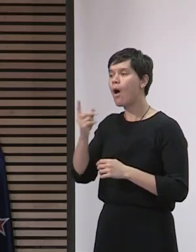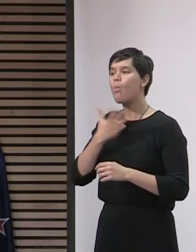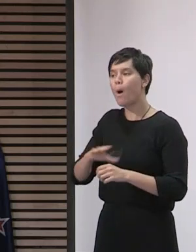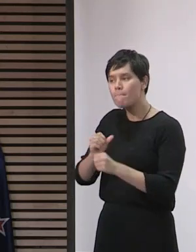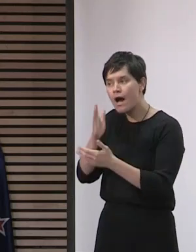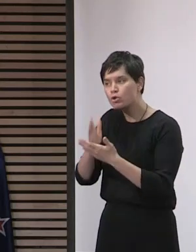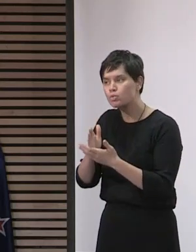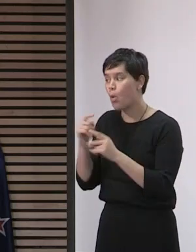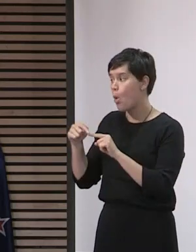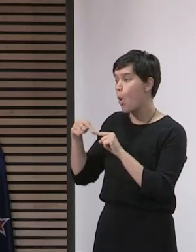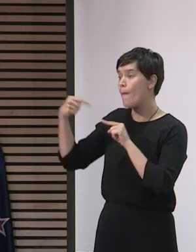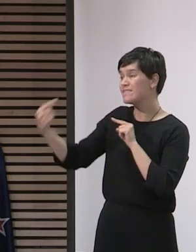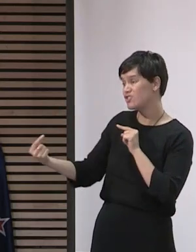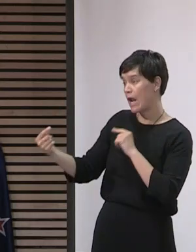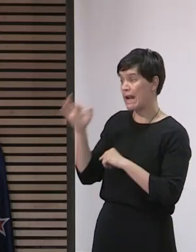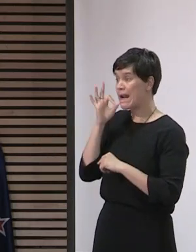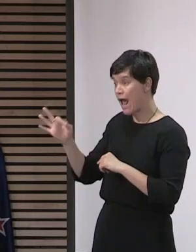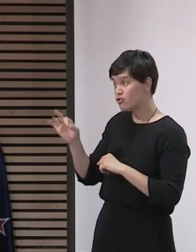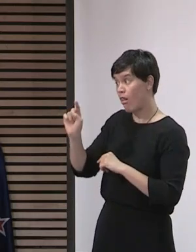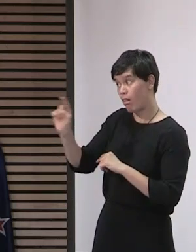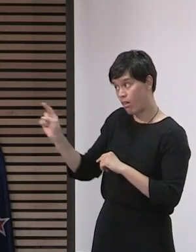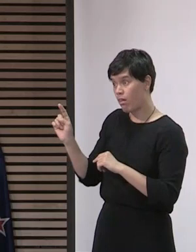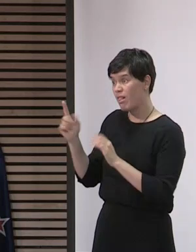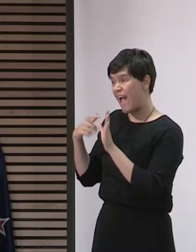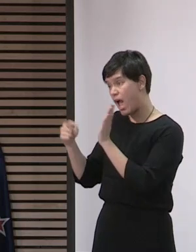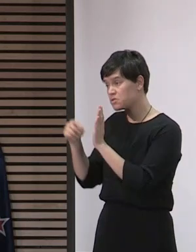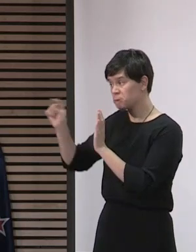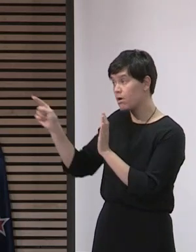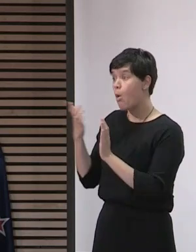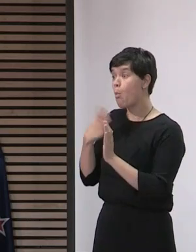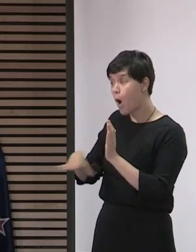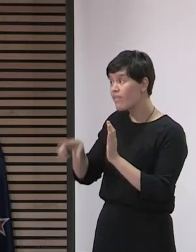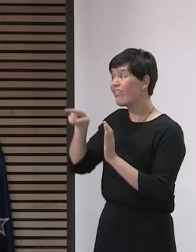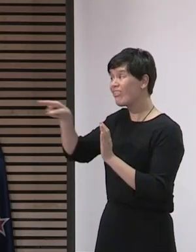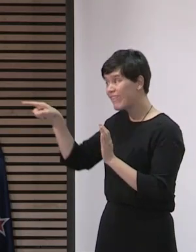make sure that other opposition members on other select committees are having a